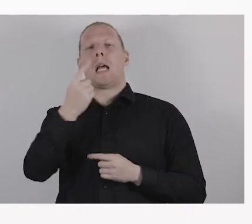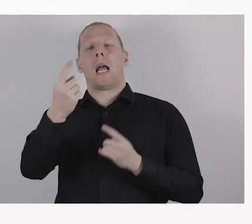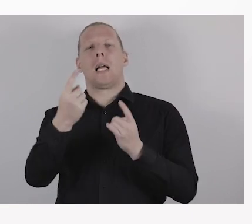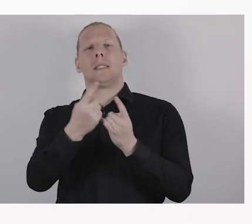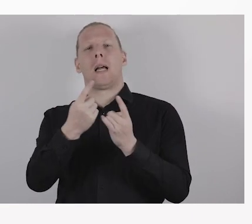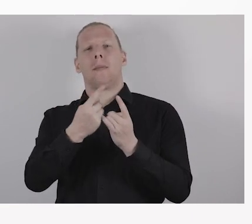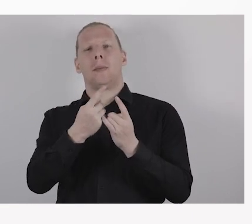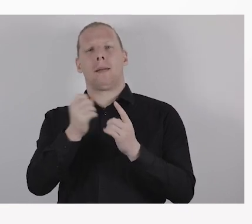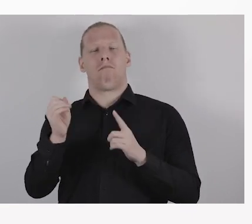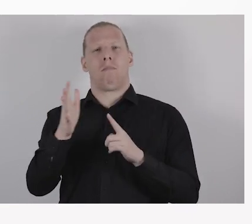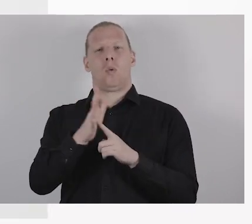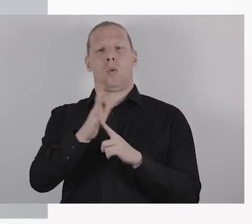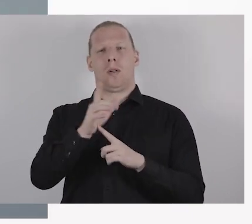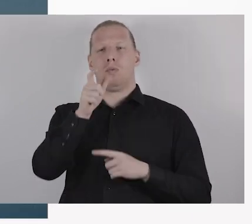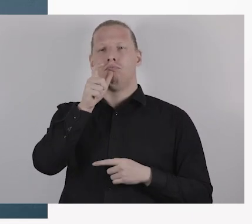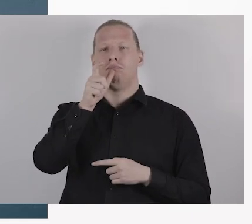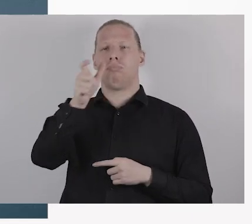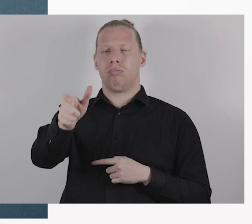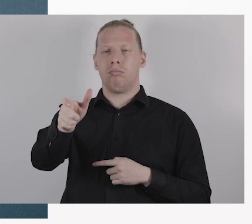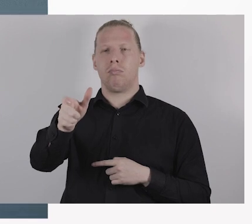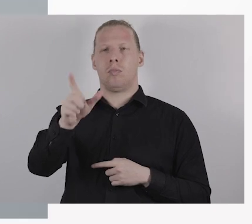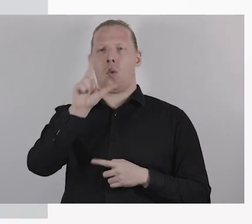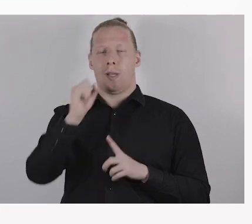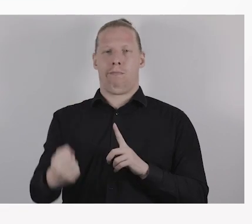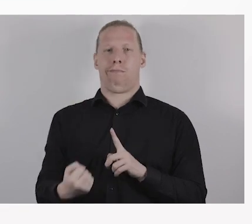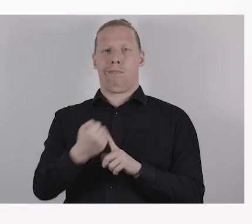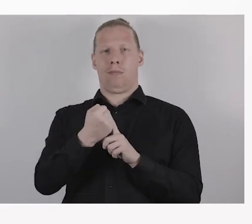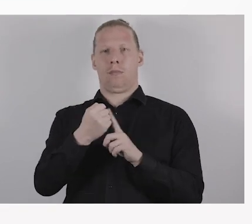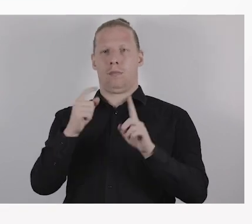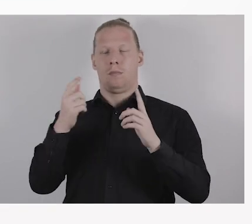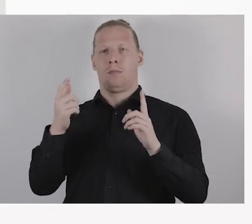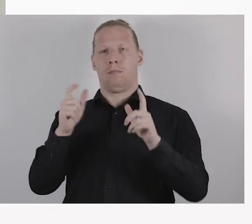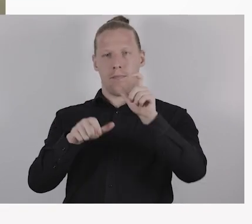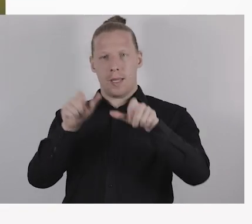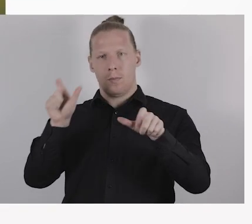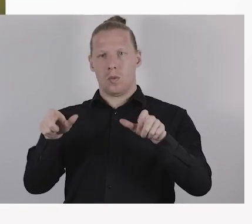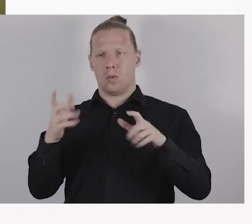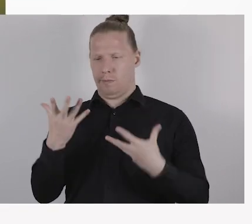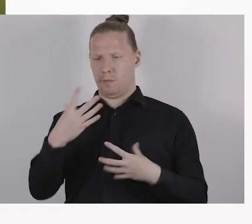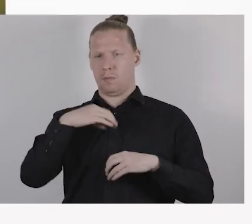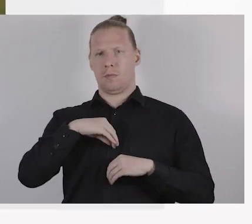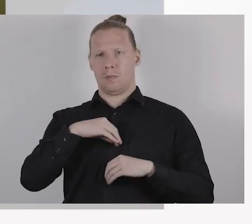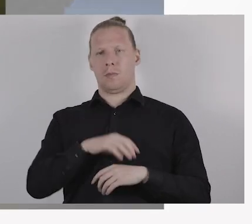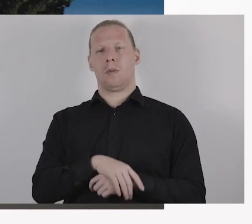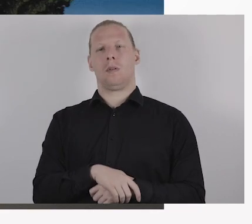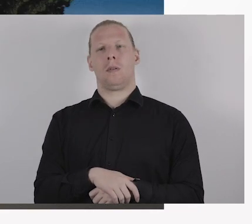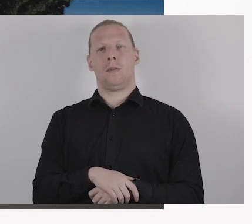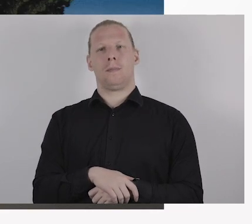having something to say that is hopefully worthwhile and of interest and some meaning to others.